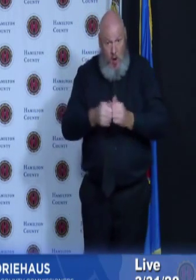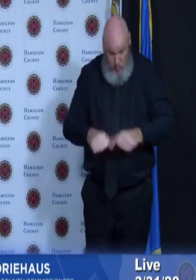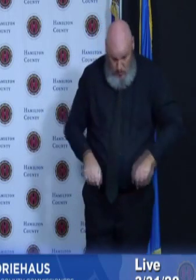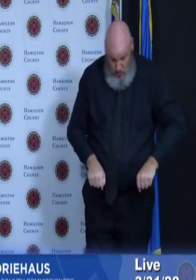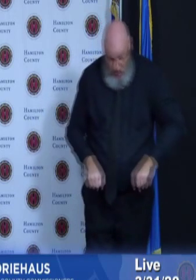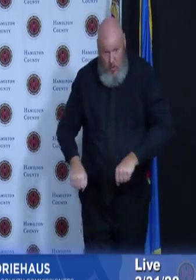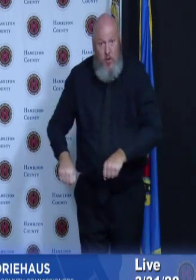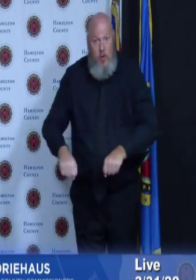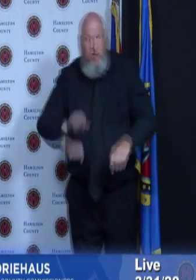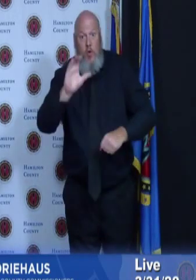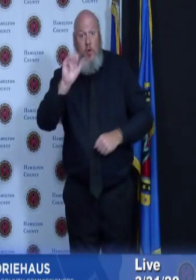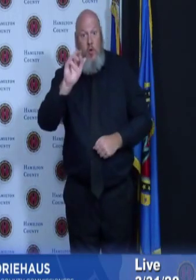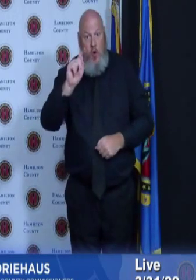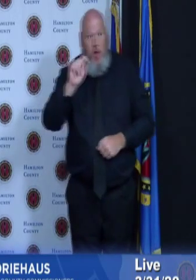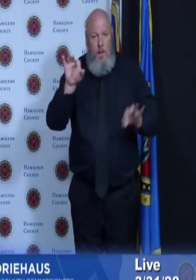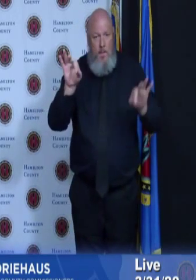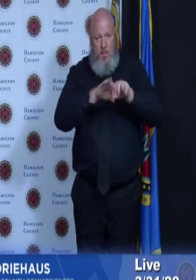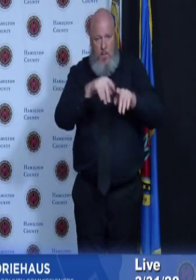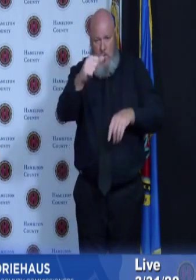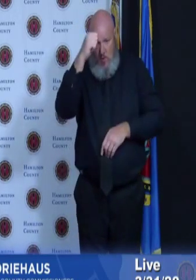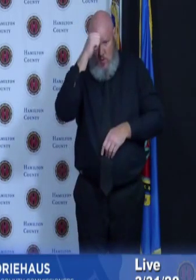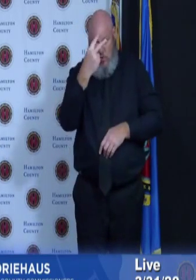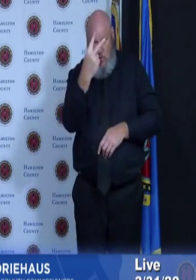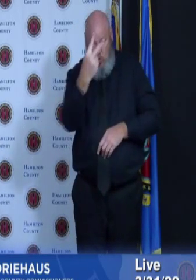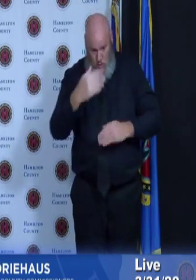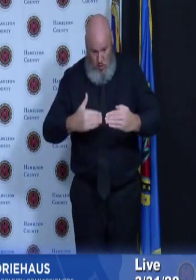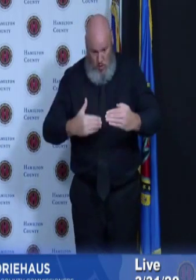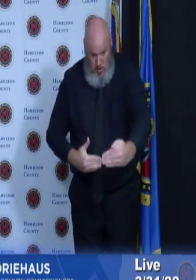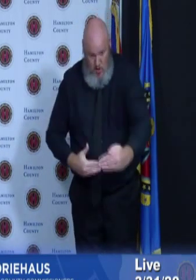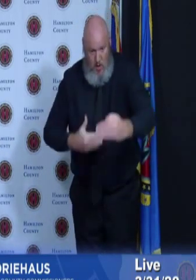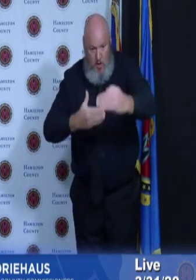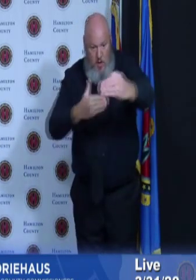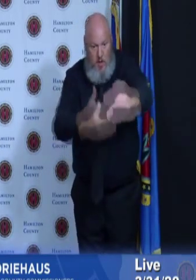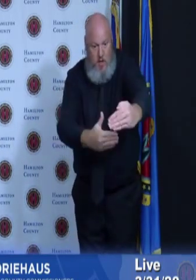to Kroger just to get a better understanding and sure enough there are